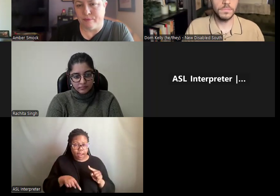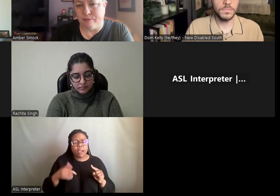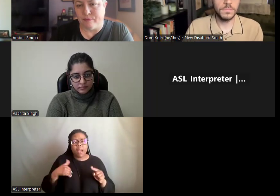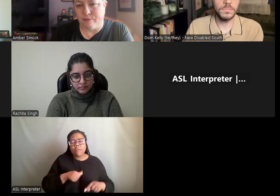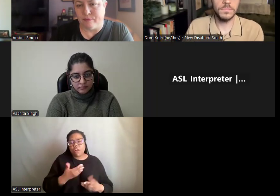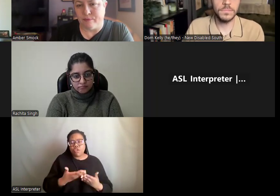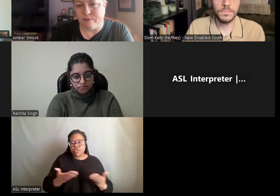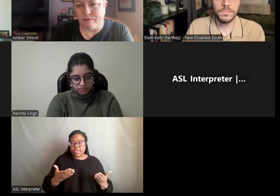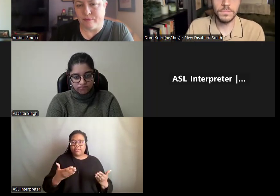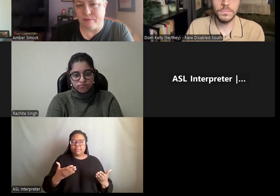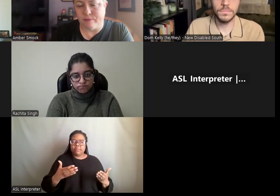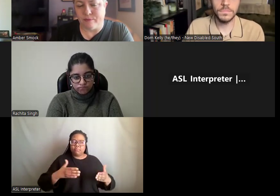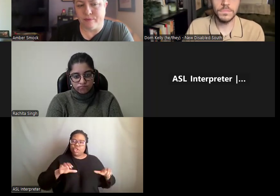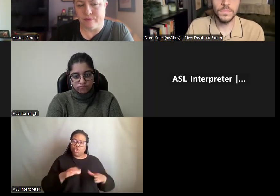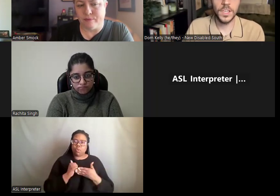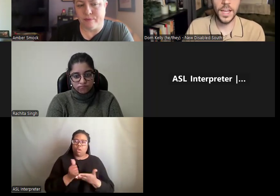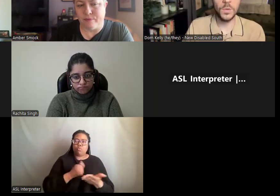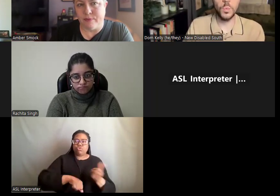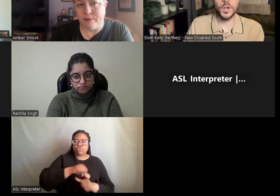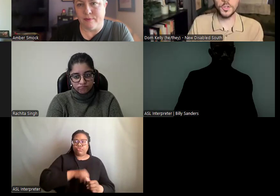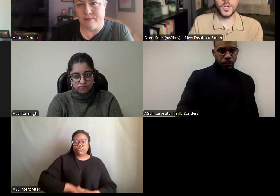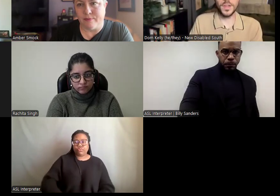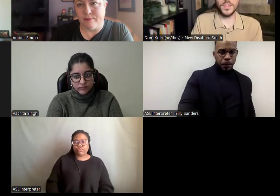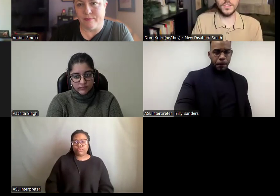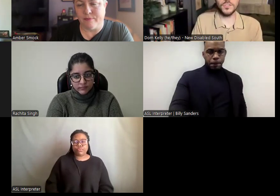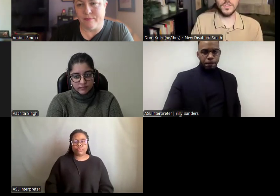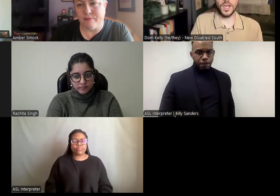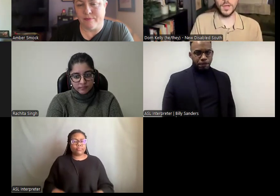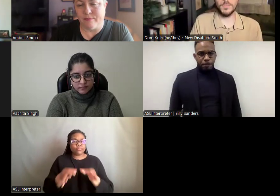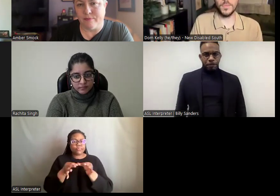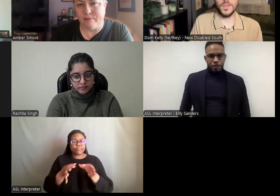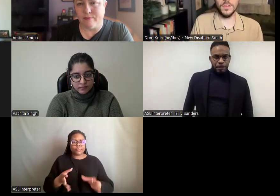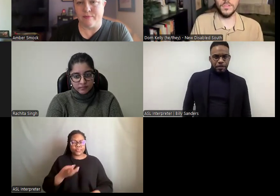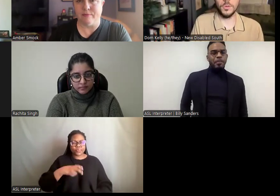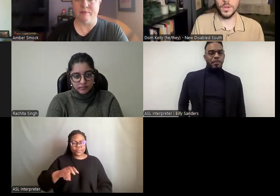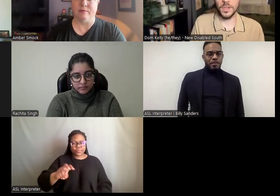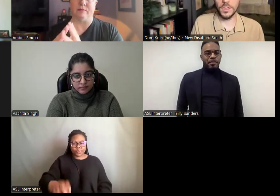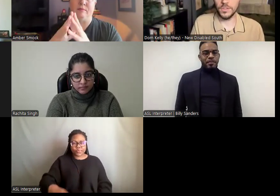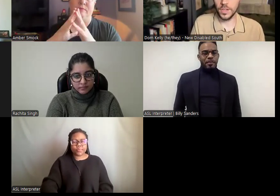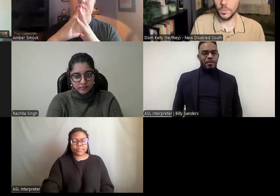still know that if we can't do that, there's practical things that we can do to help each other.